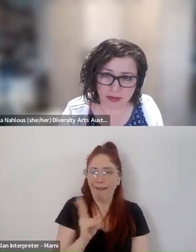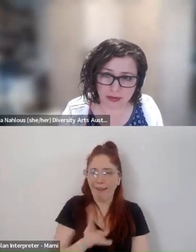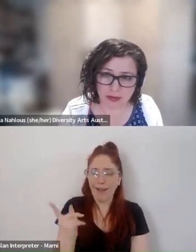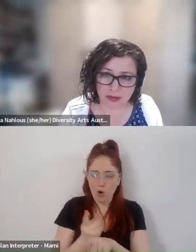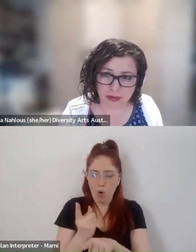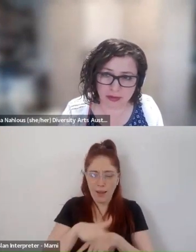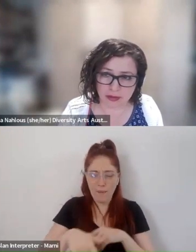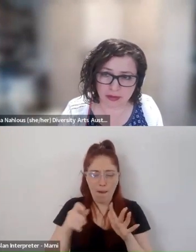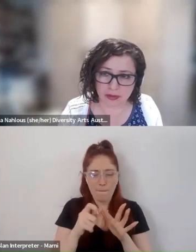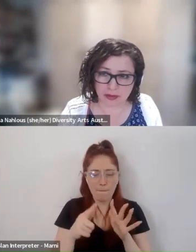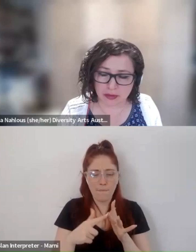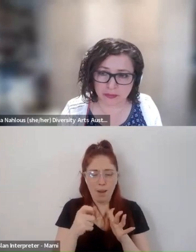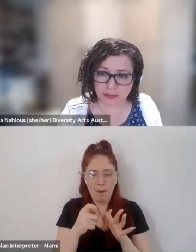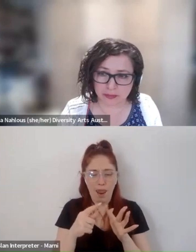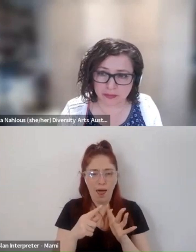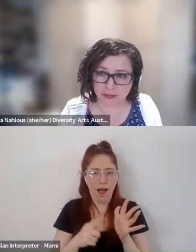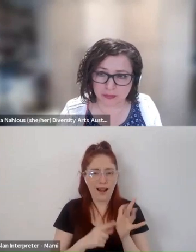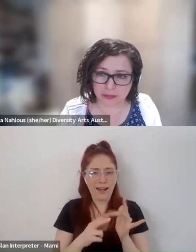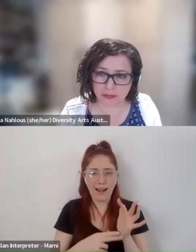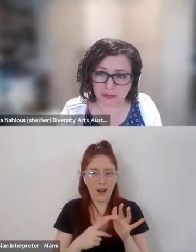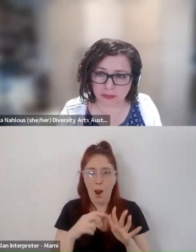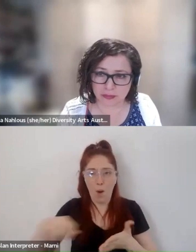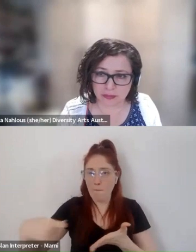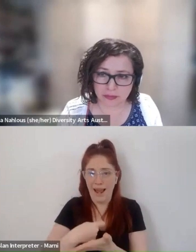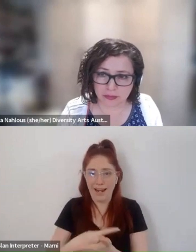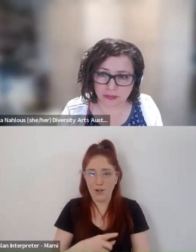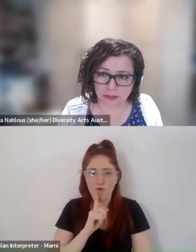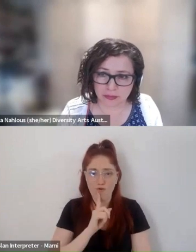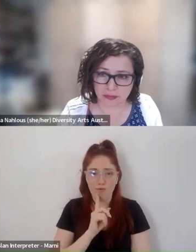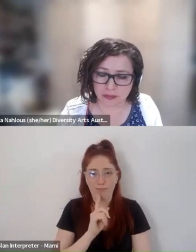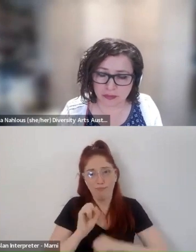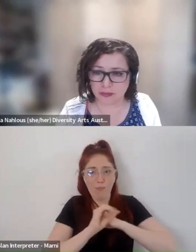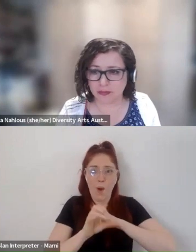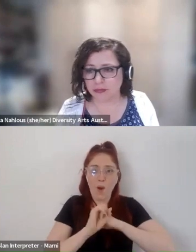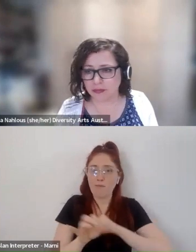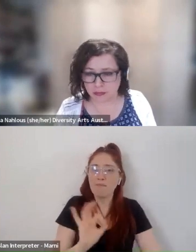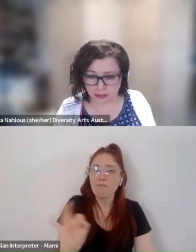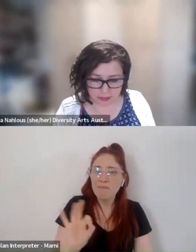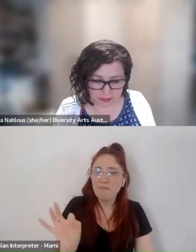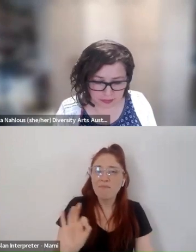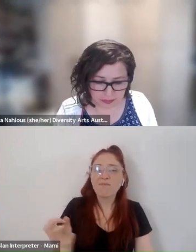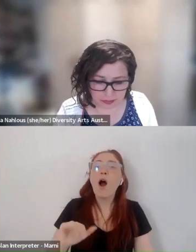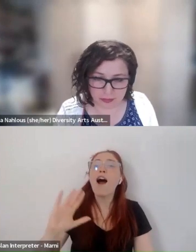work for them and paid to write them. It's not that at all, it's just I have worked with them before. And I know they're